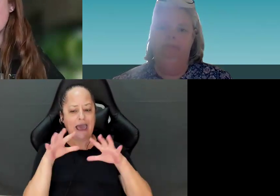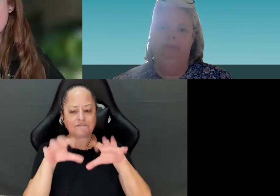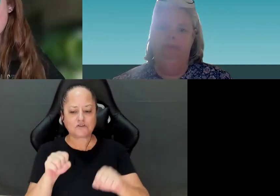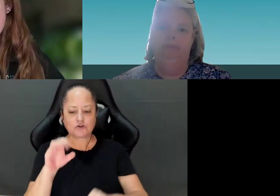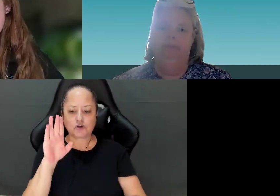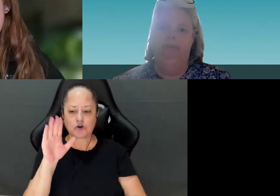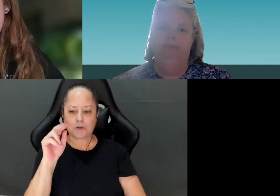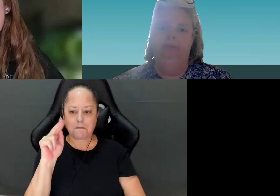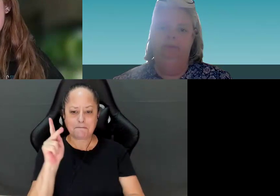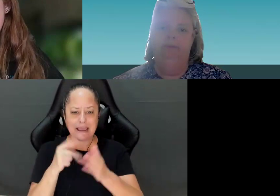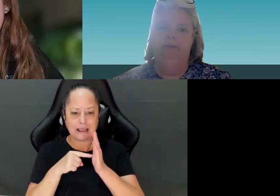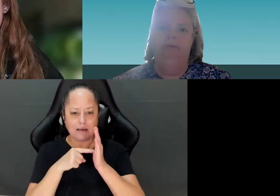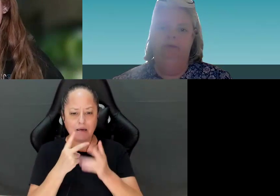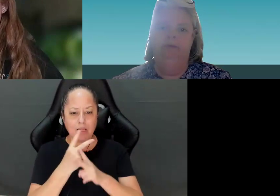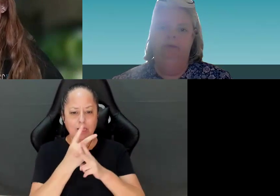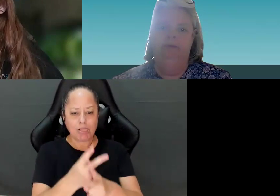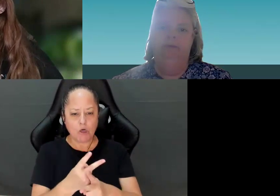some line of credit elsewhere.